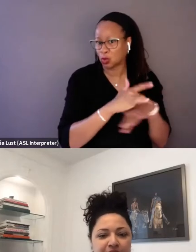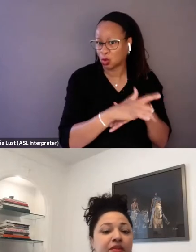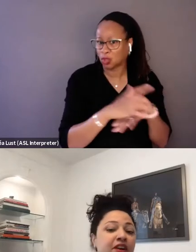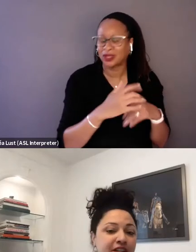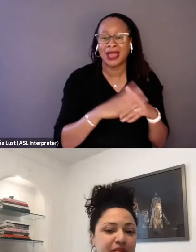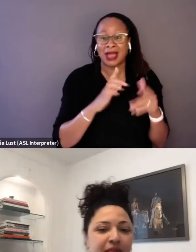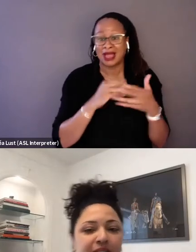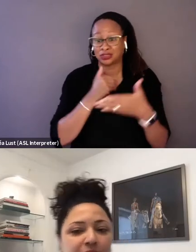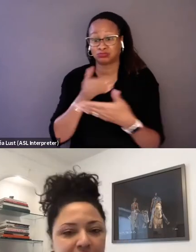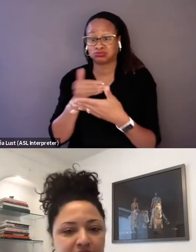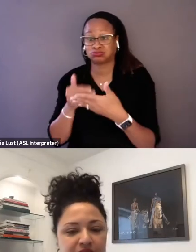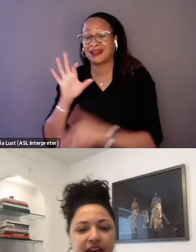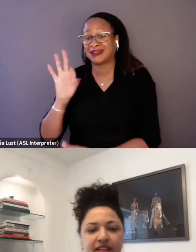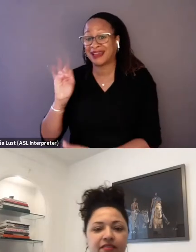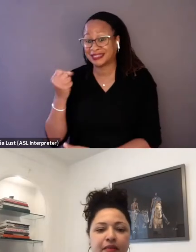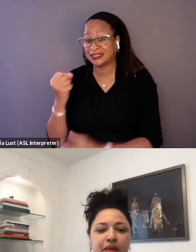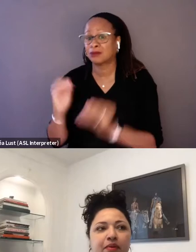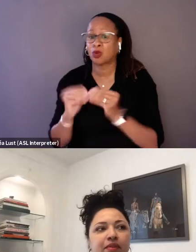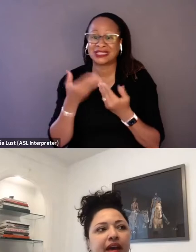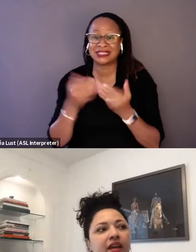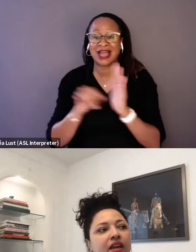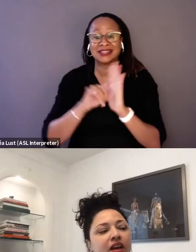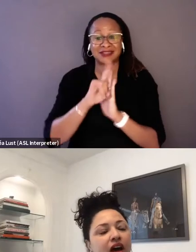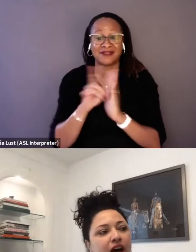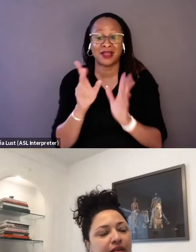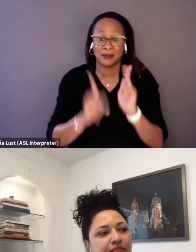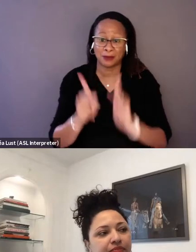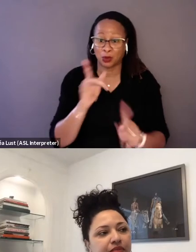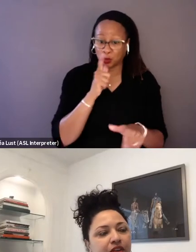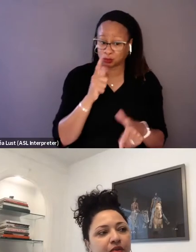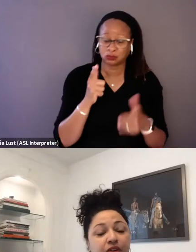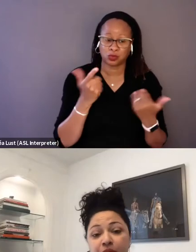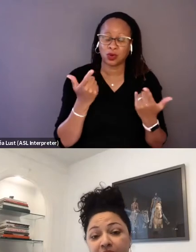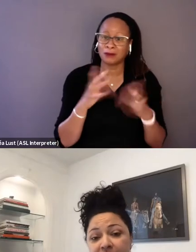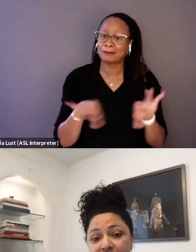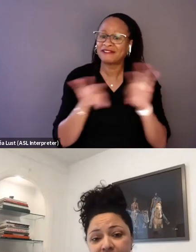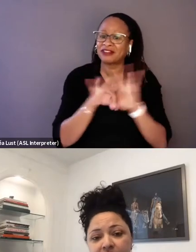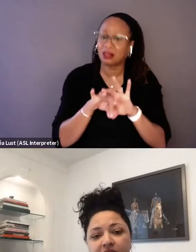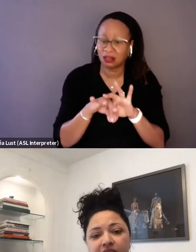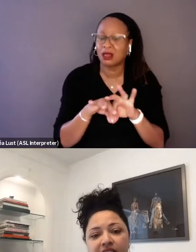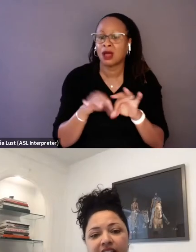it started to become a little bit easier to identify people that, you know, are still with us